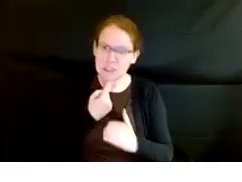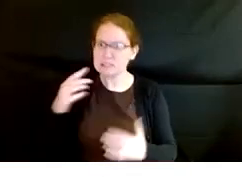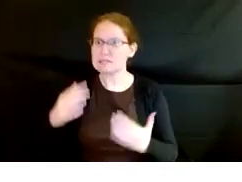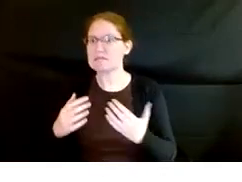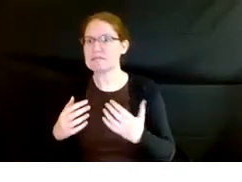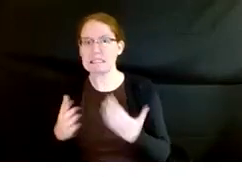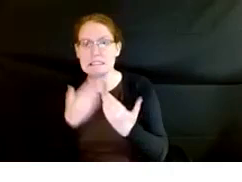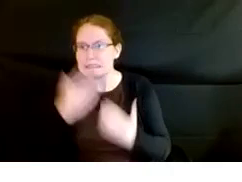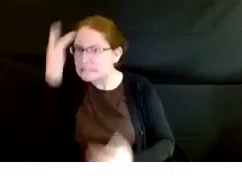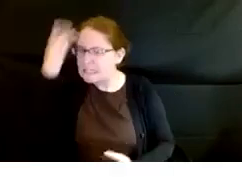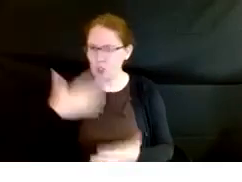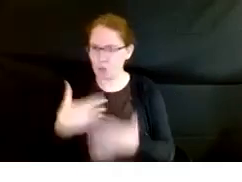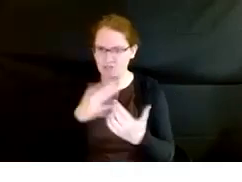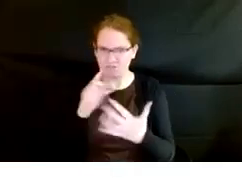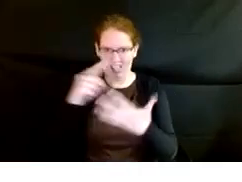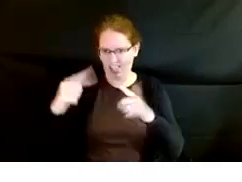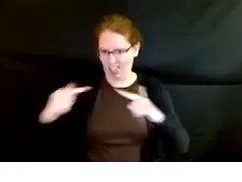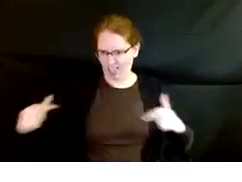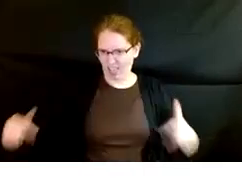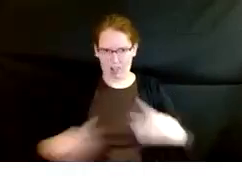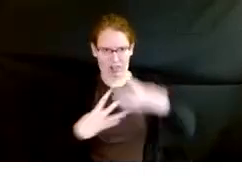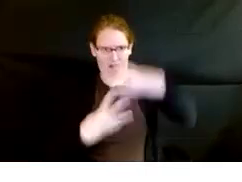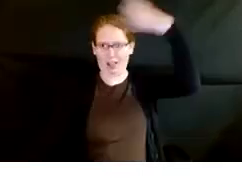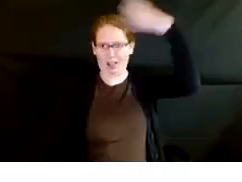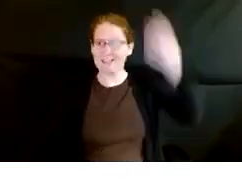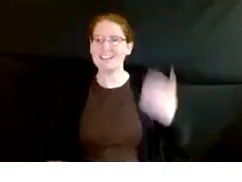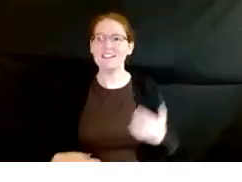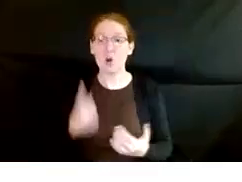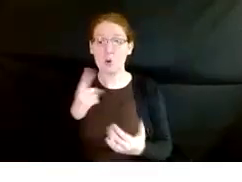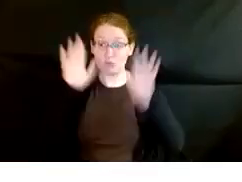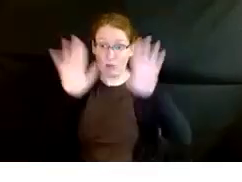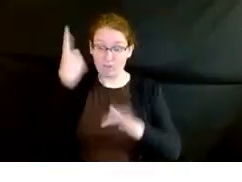one of the really great things Tennessee did that we want to give credit for is uh Tennessee